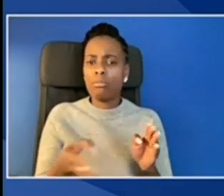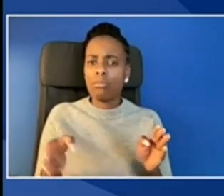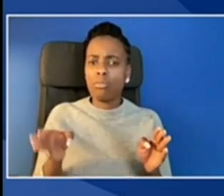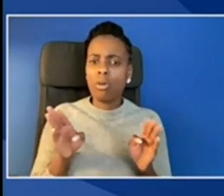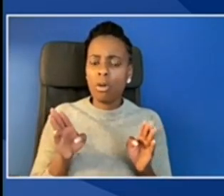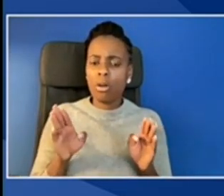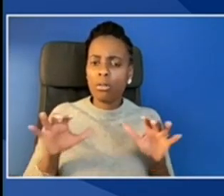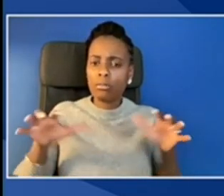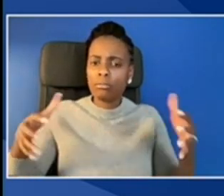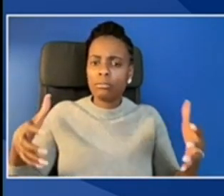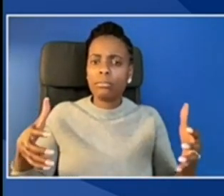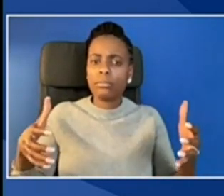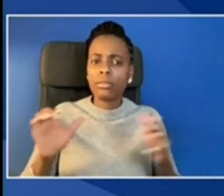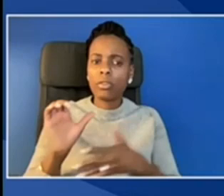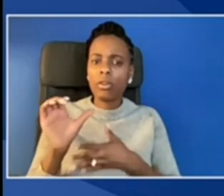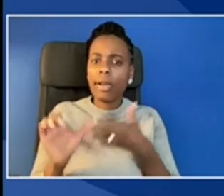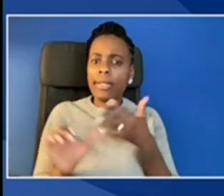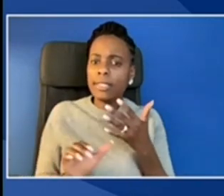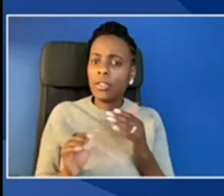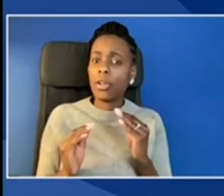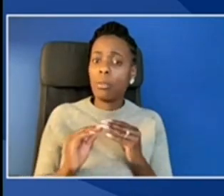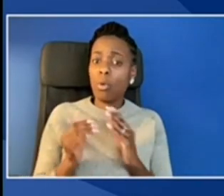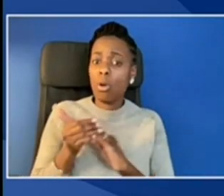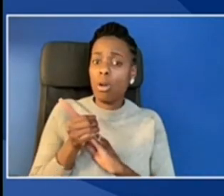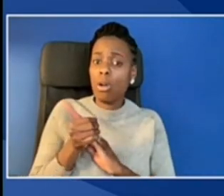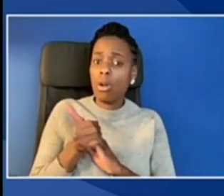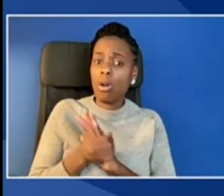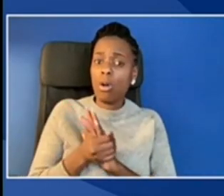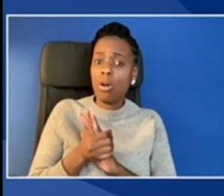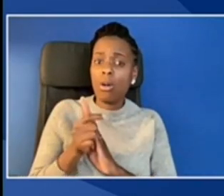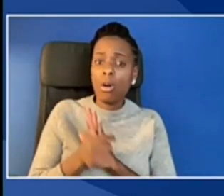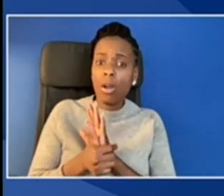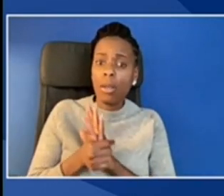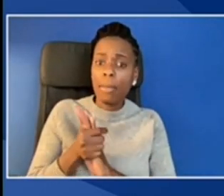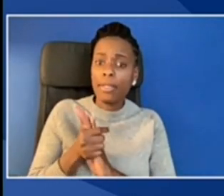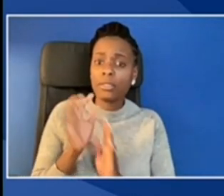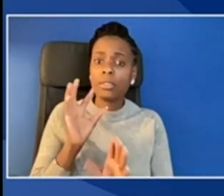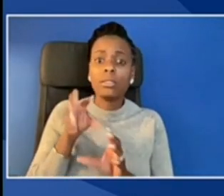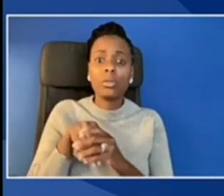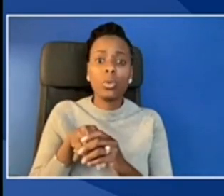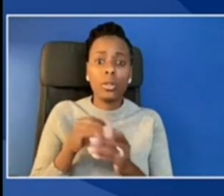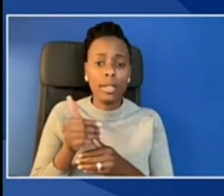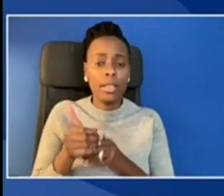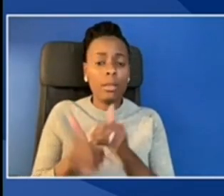he more automation that is put into this process, the simpler it is going to be for